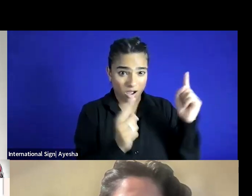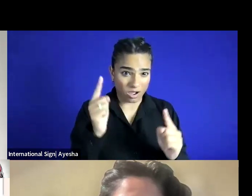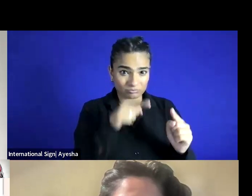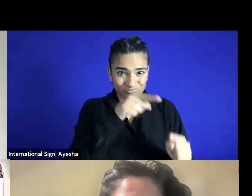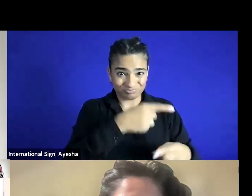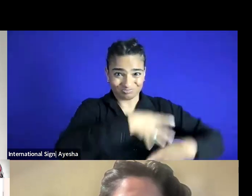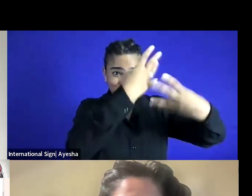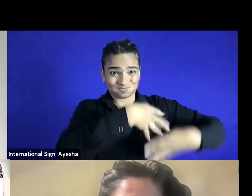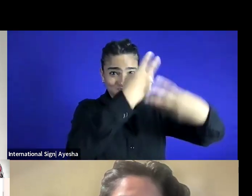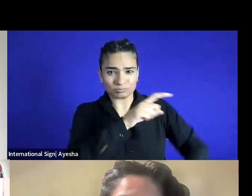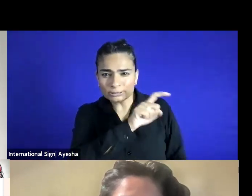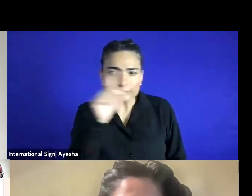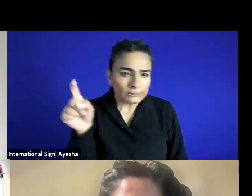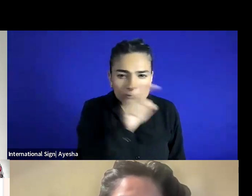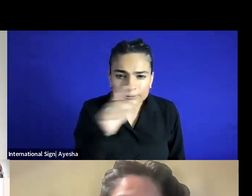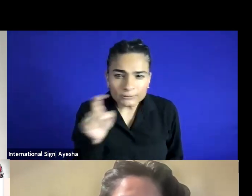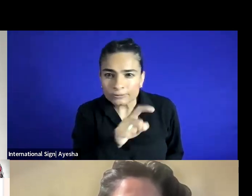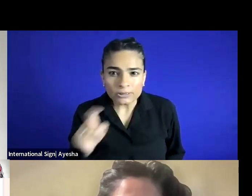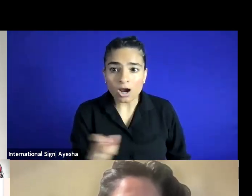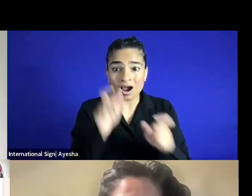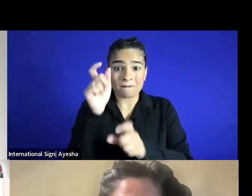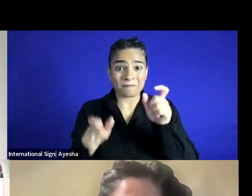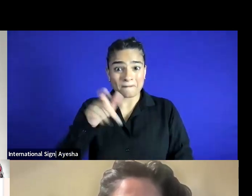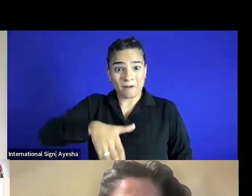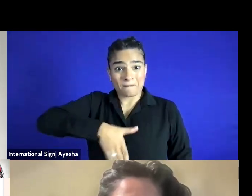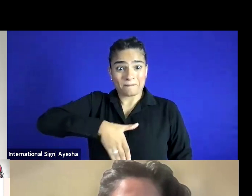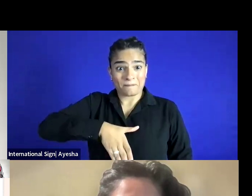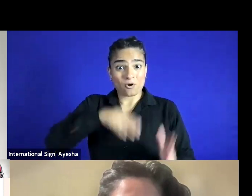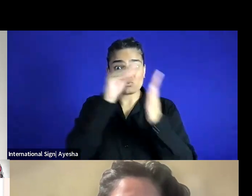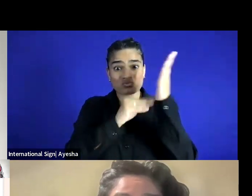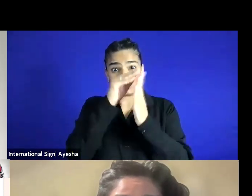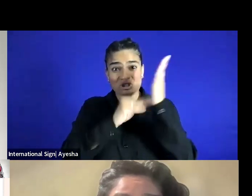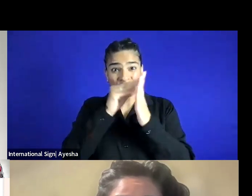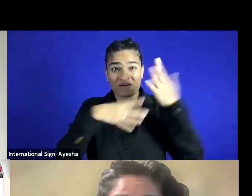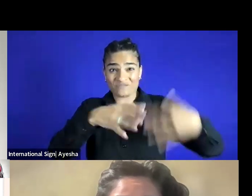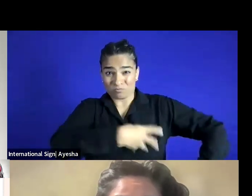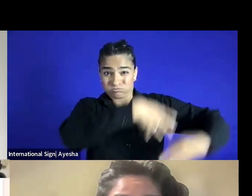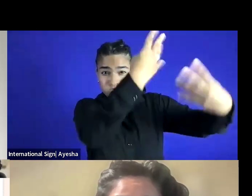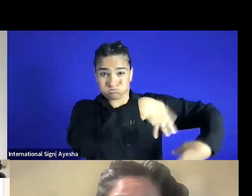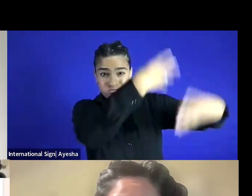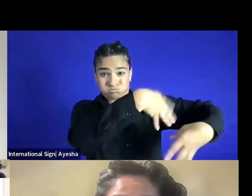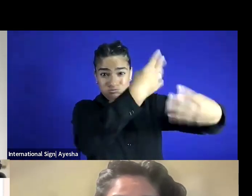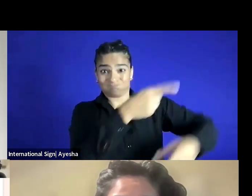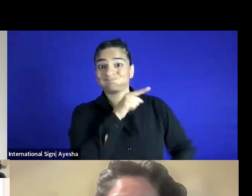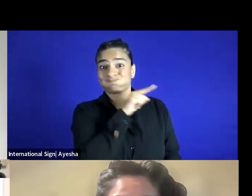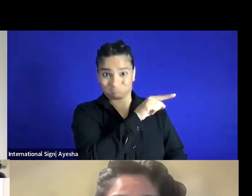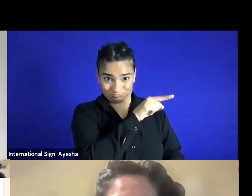that is coming to the forum and is registered, this is where they are going to be. And all this for more than like 5000 people are going to be.